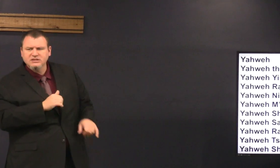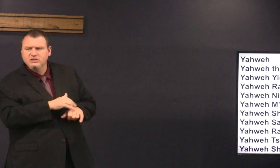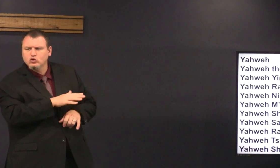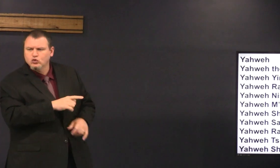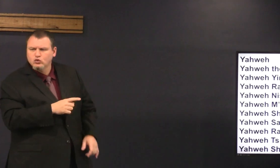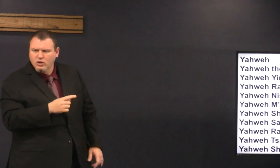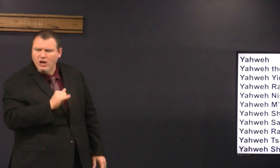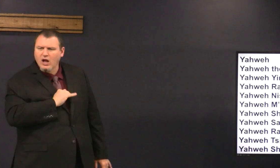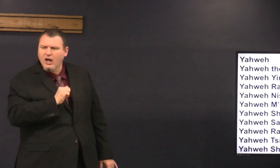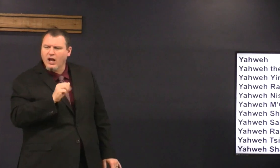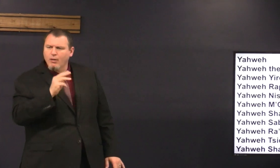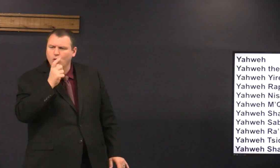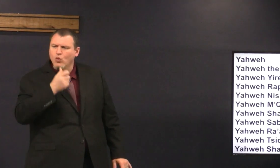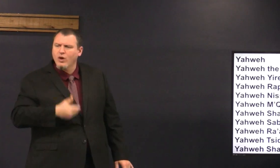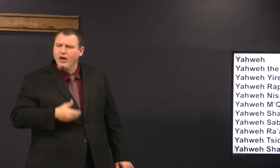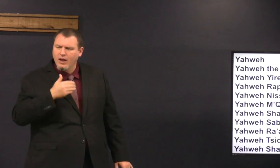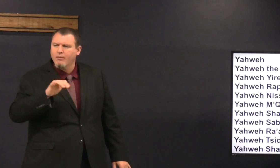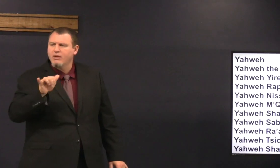and God says I am sent you